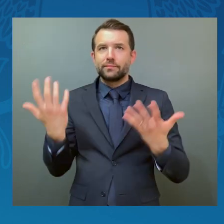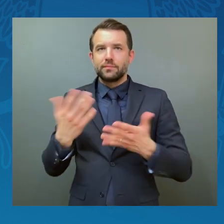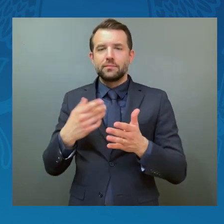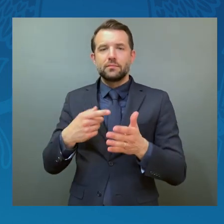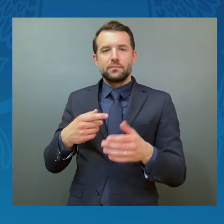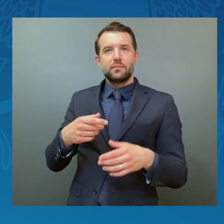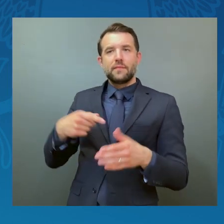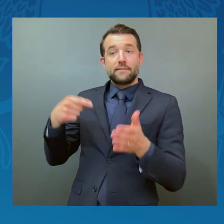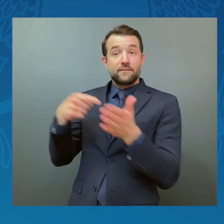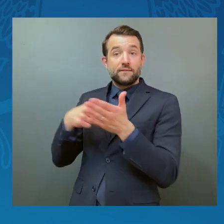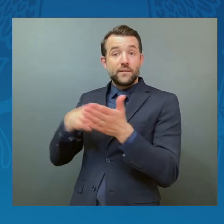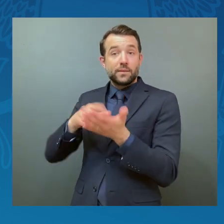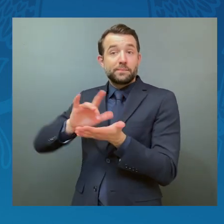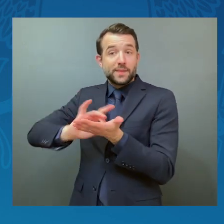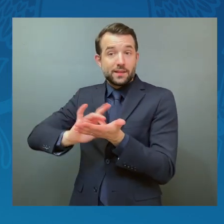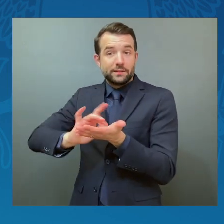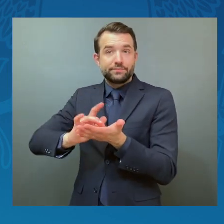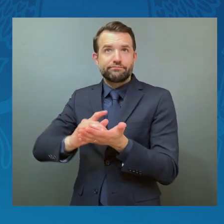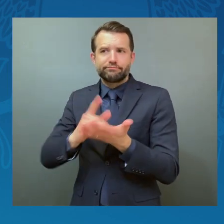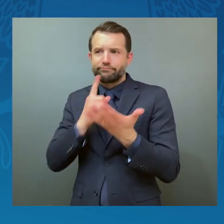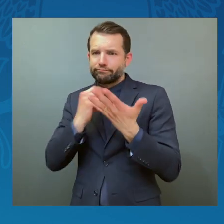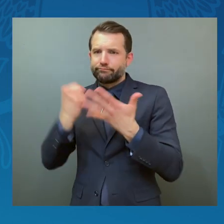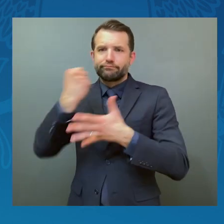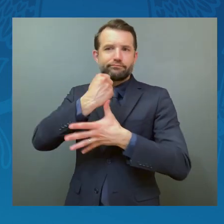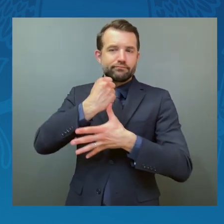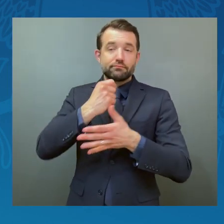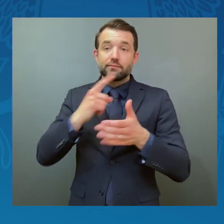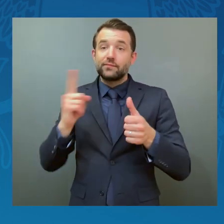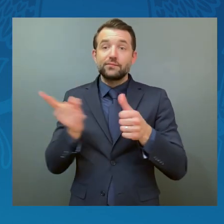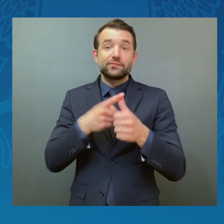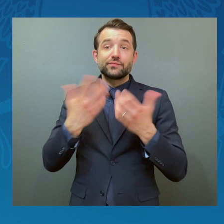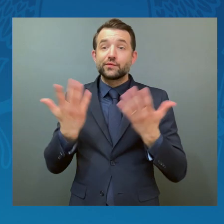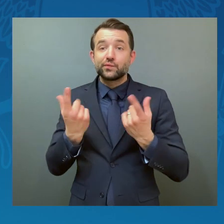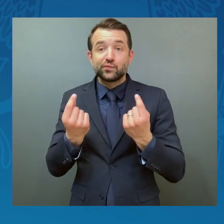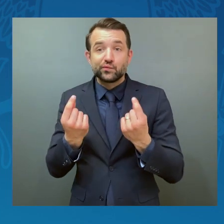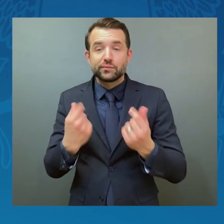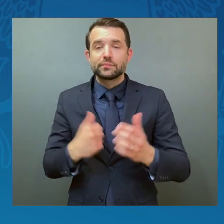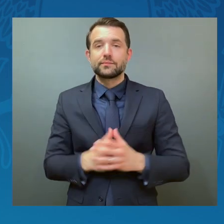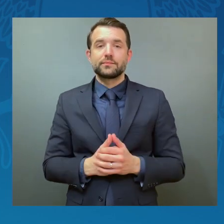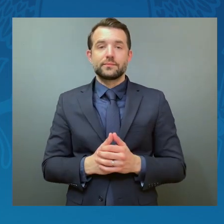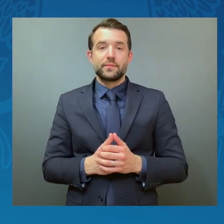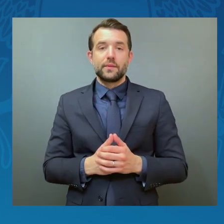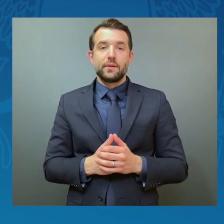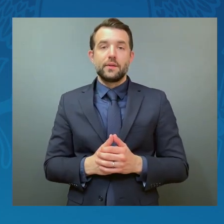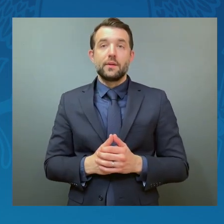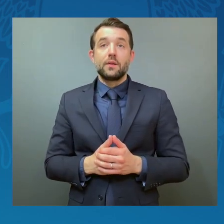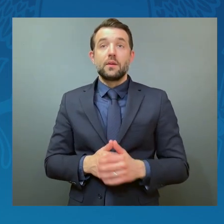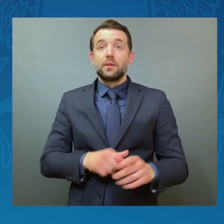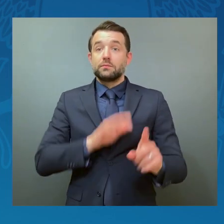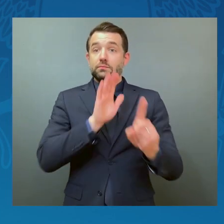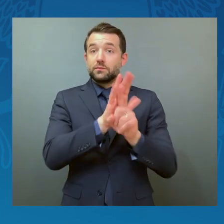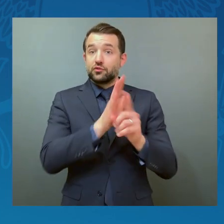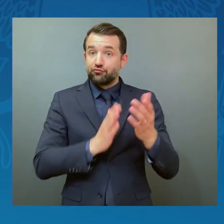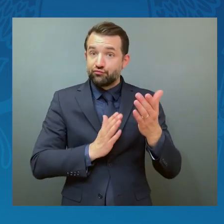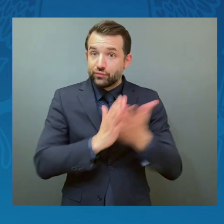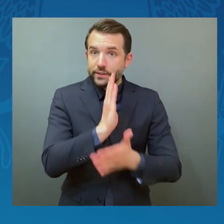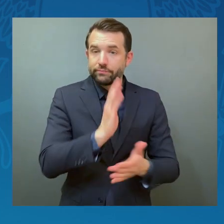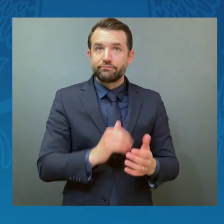First, by taking action to protect consumer rights. When I was attorney general of California,